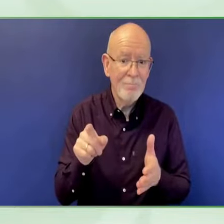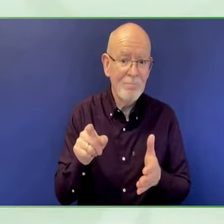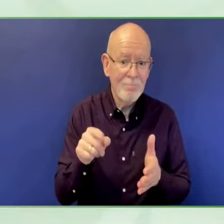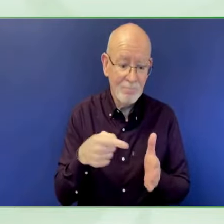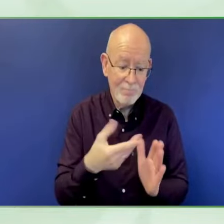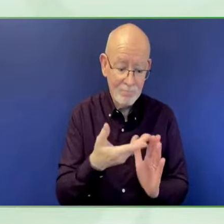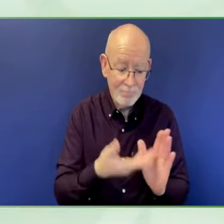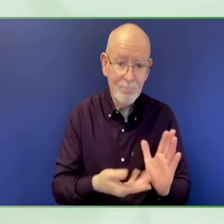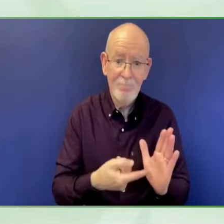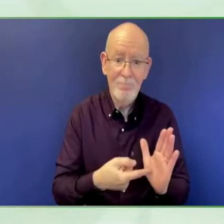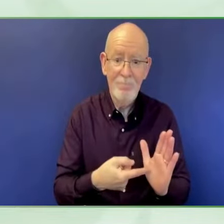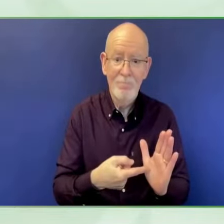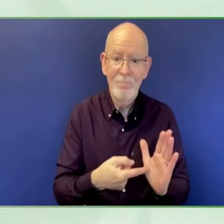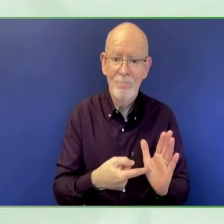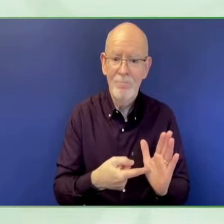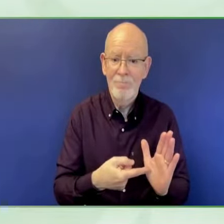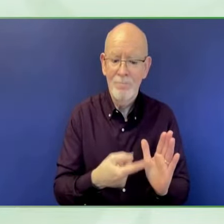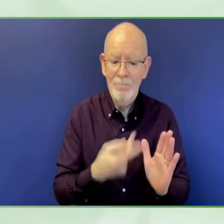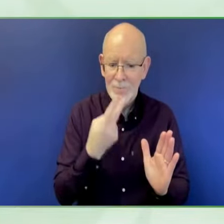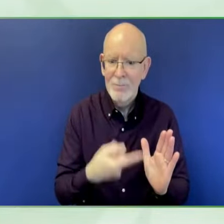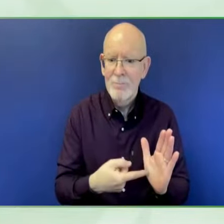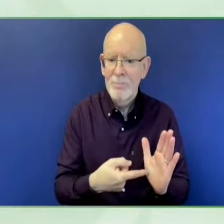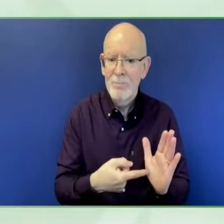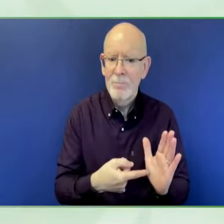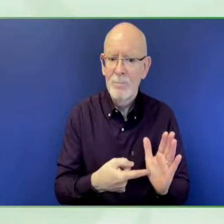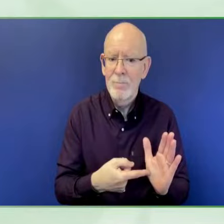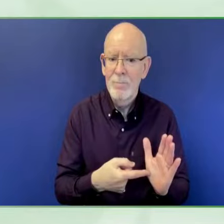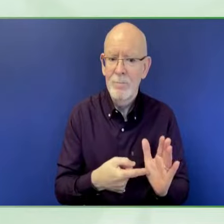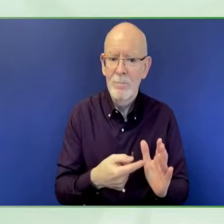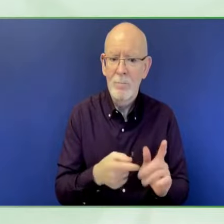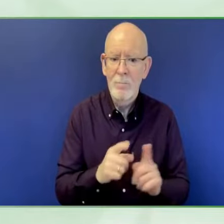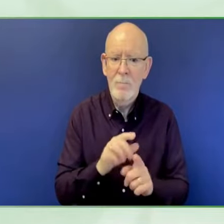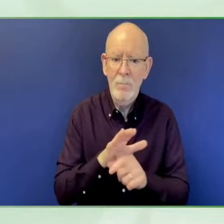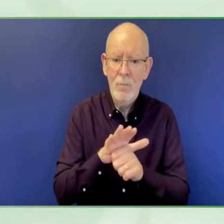And many other human rights violations.